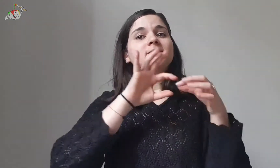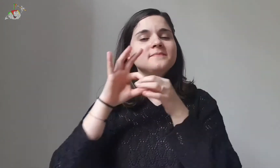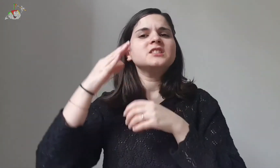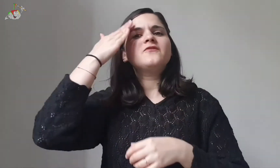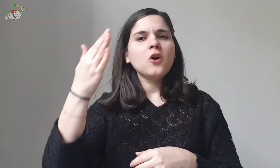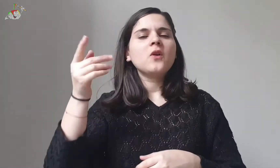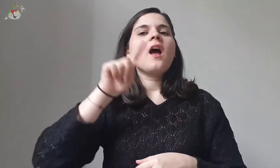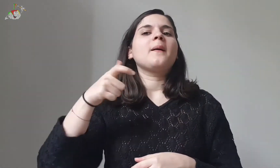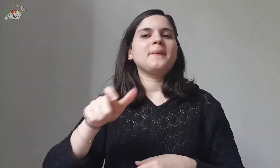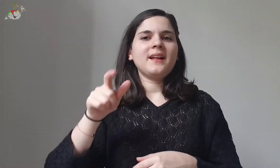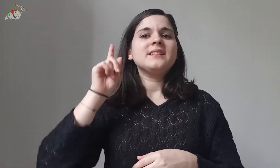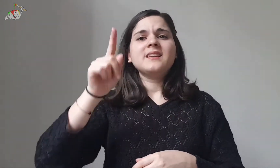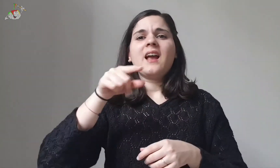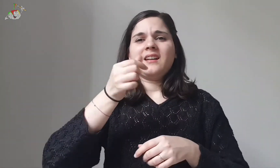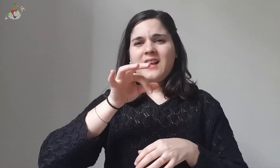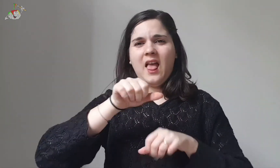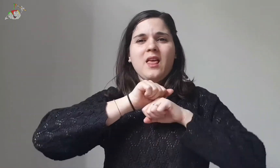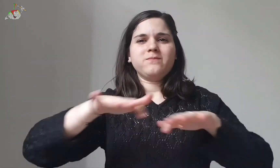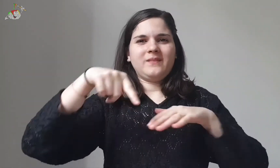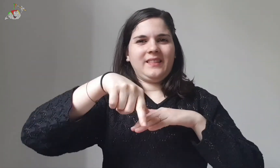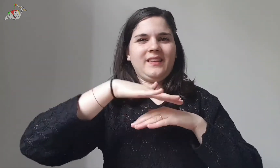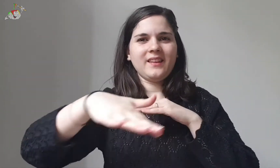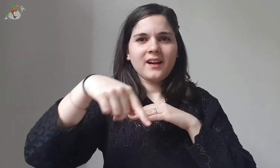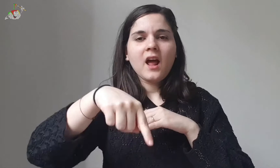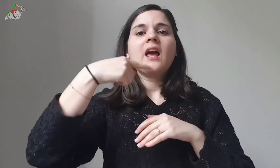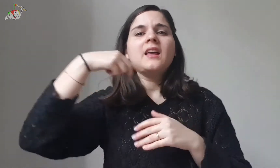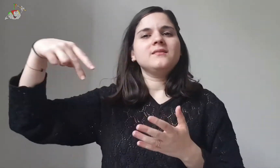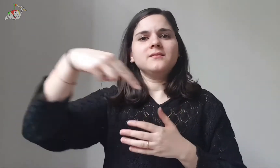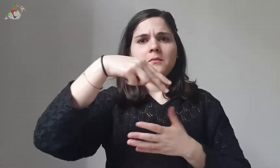In addition it brings bad luck also because if the salt falls to the ground whoever passes over it